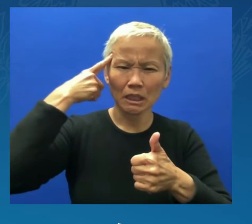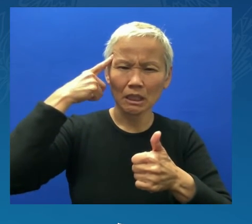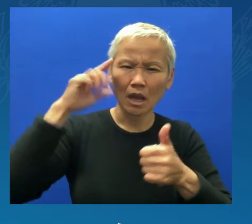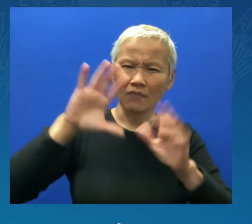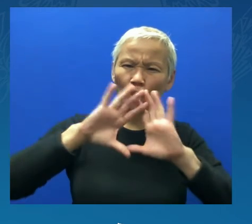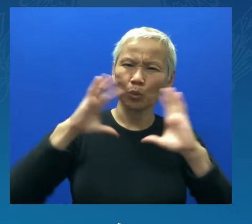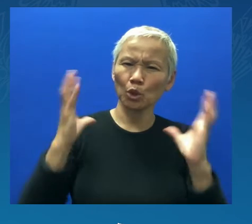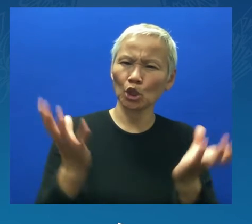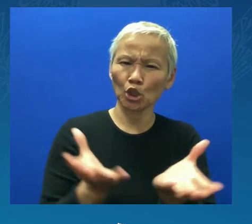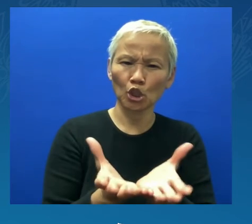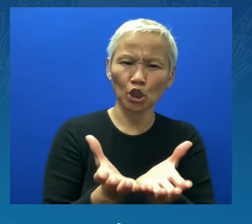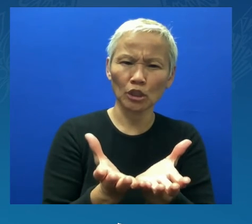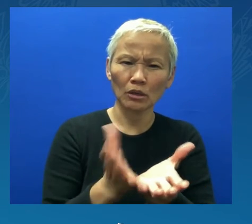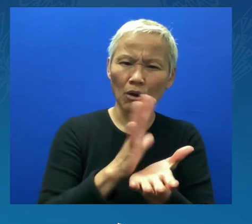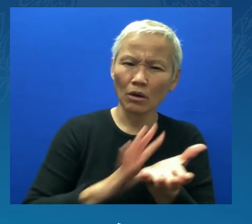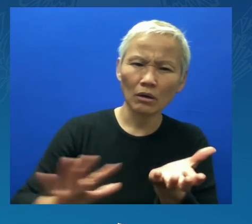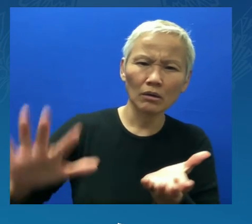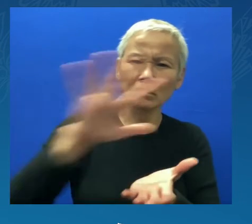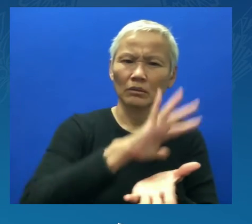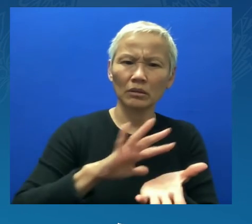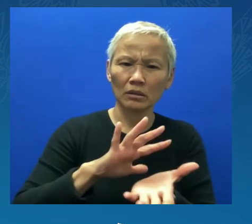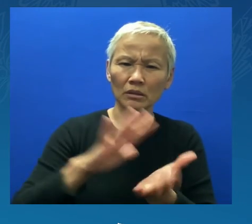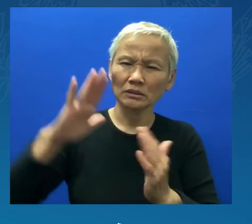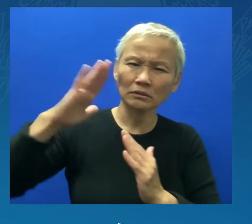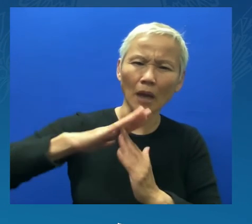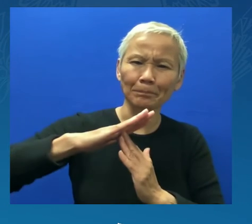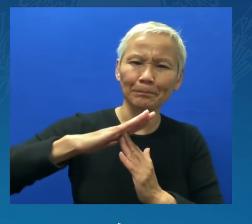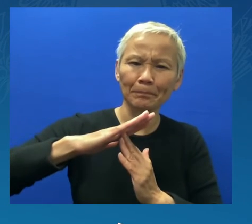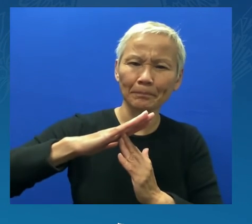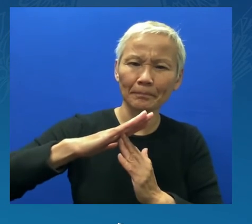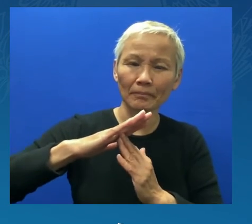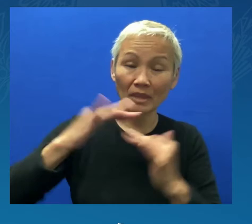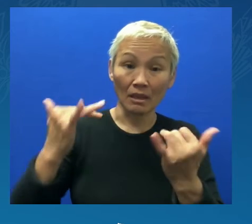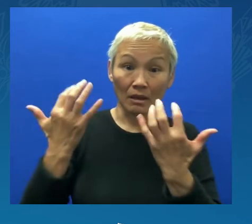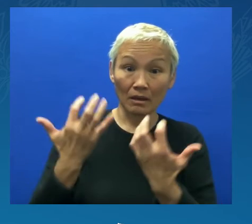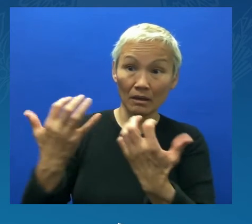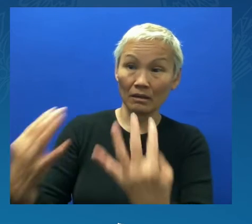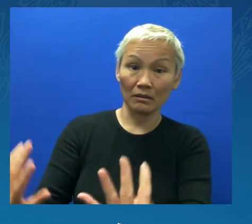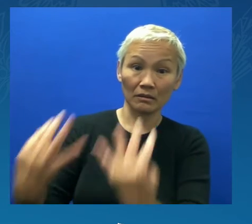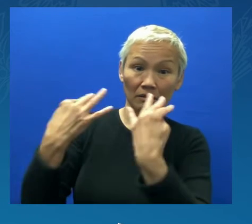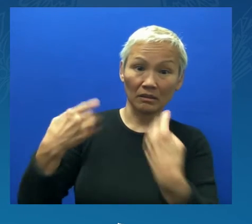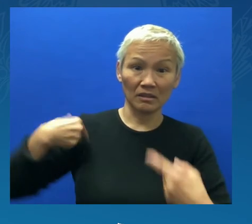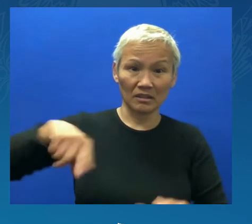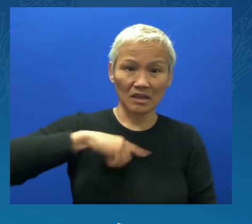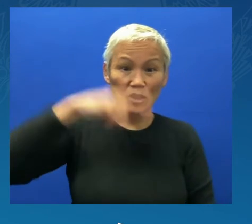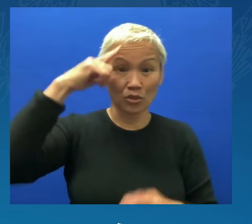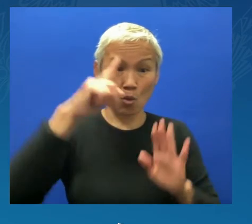But the thing -- because I know who's in this audience -- about being a role model that we all know is: